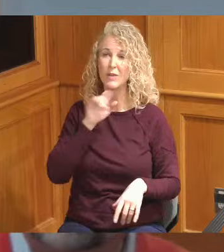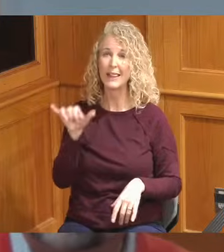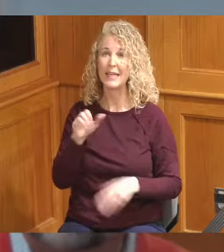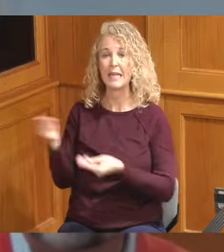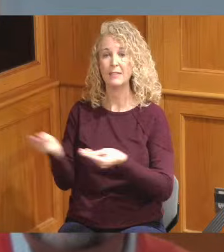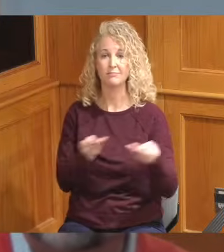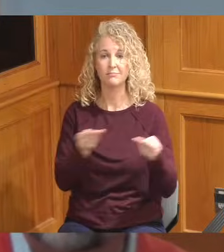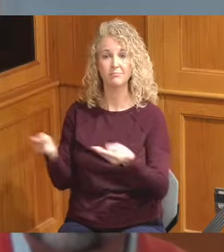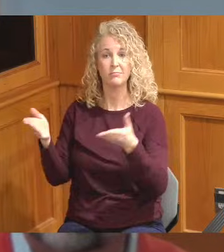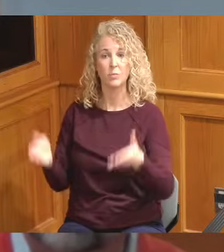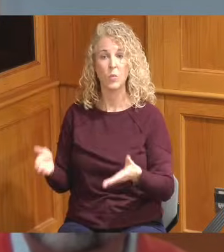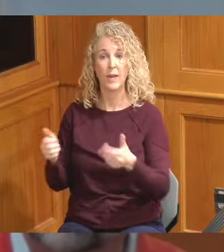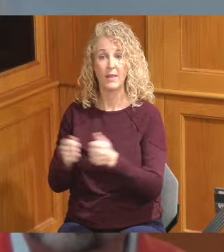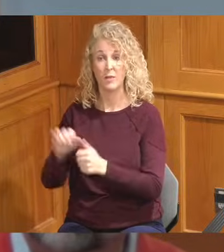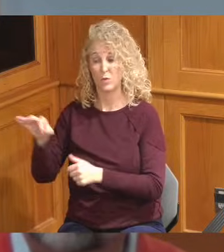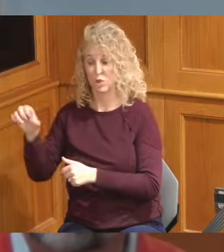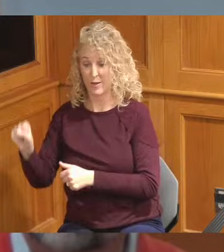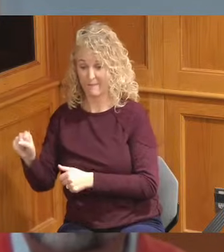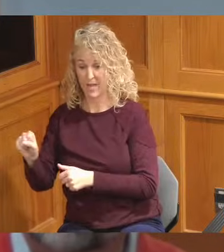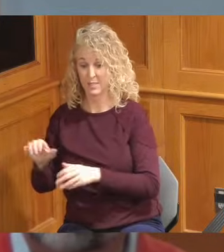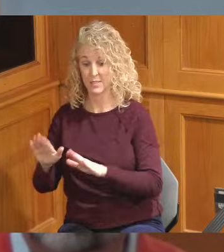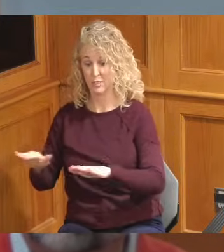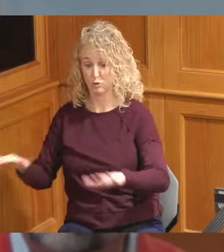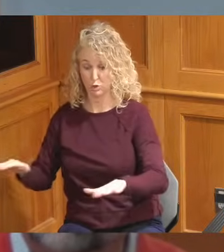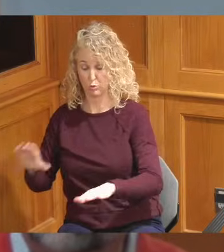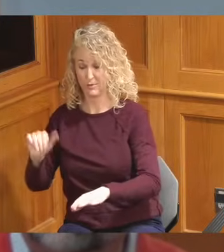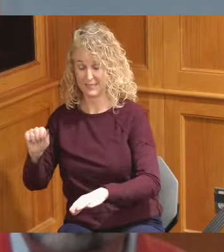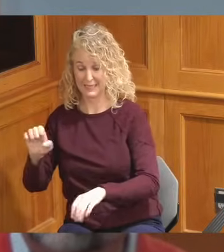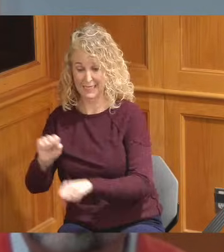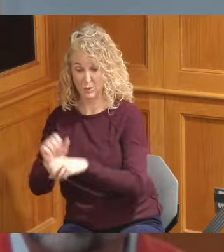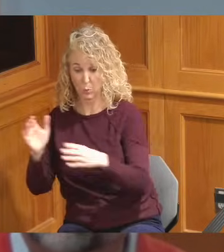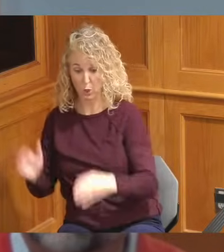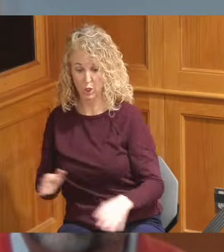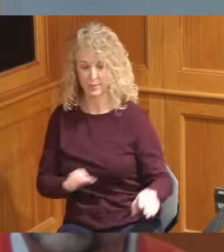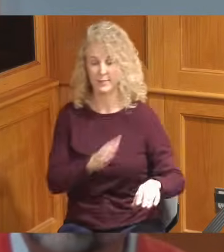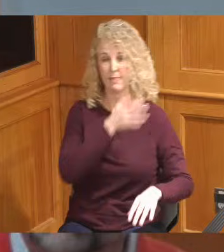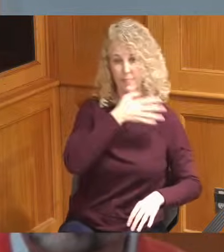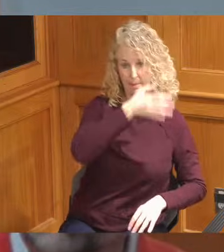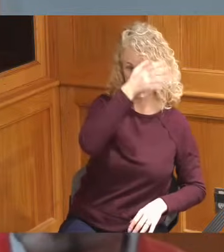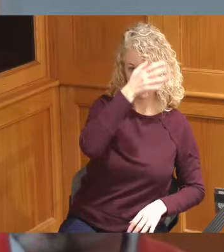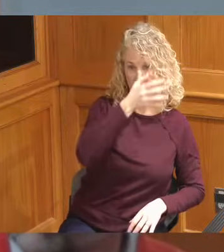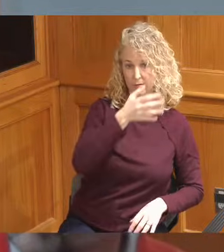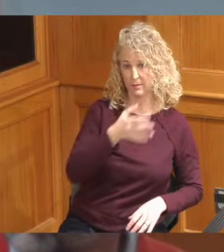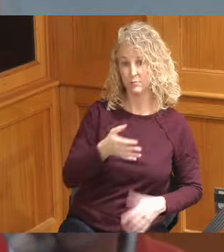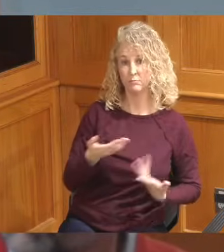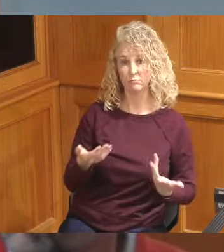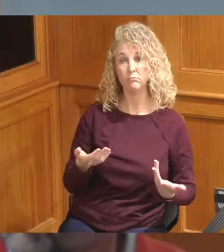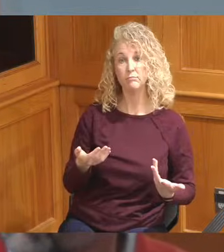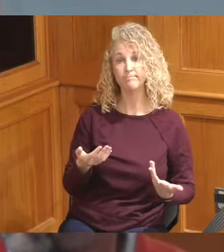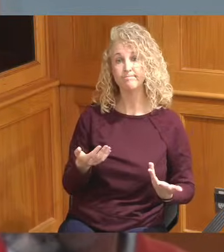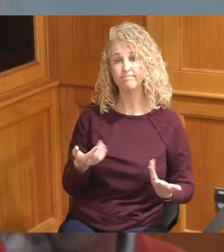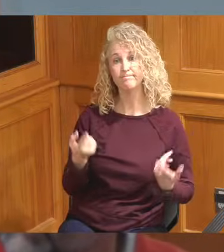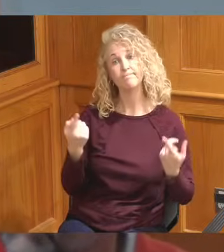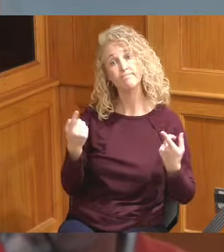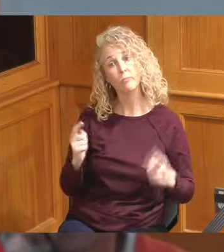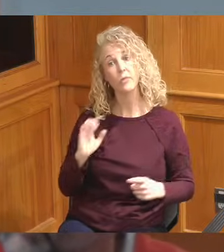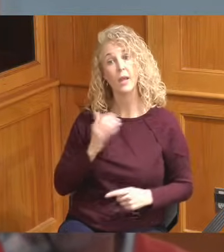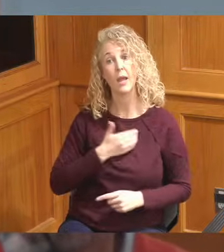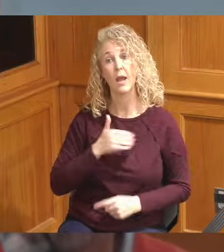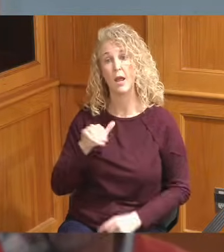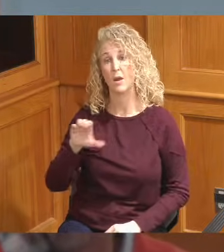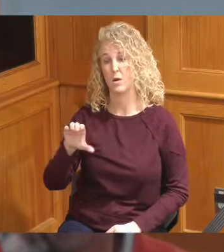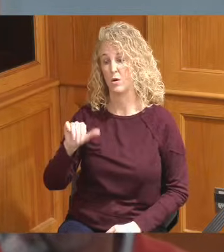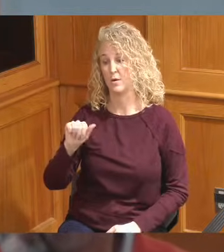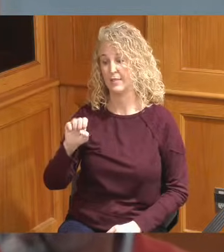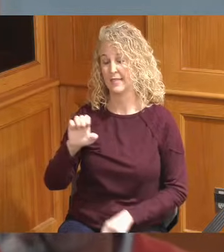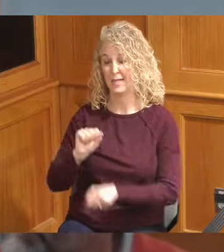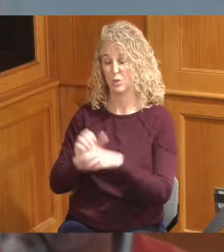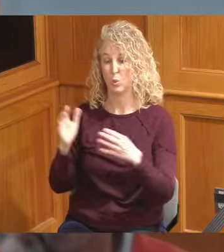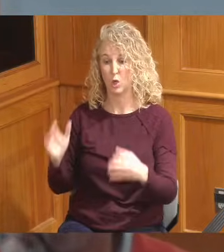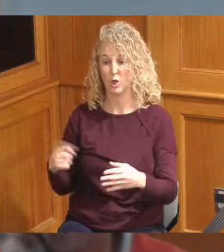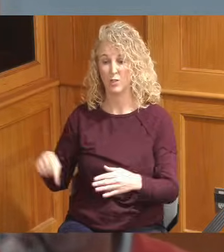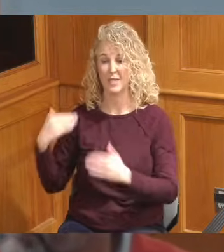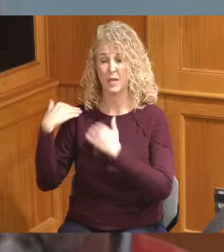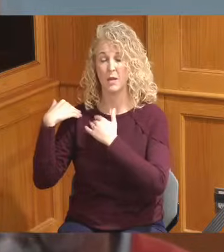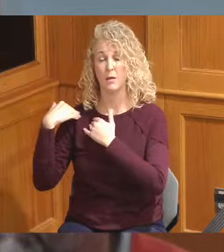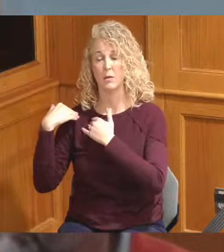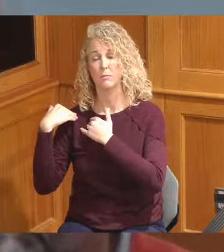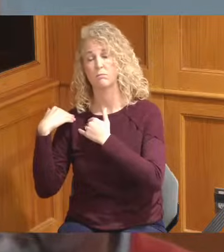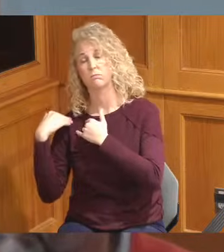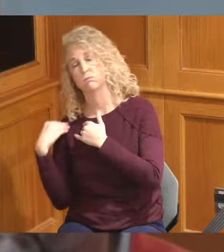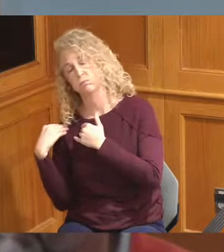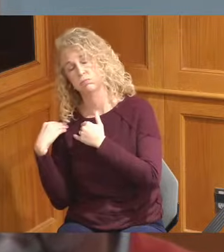JFS and JFS case workers and the parents. our case workers carry a huge case load. and as part of it